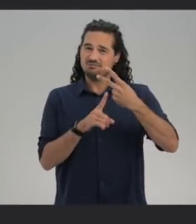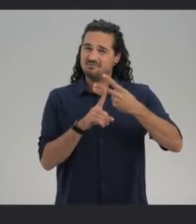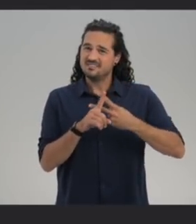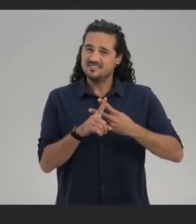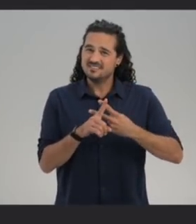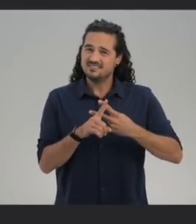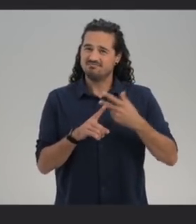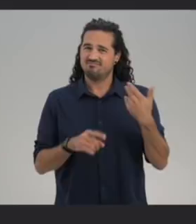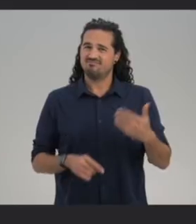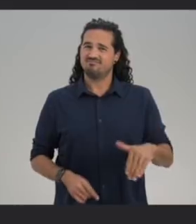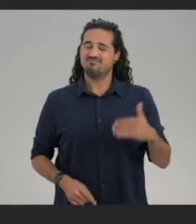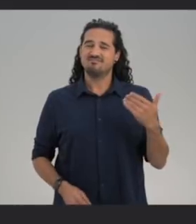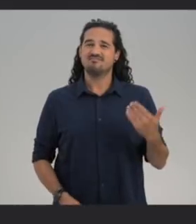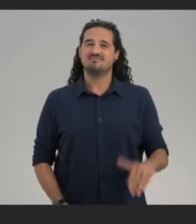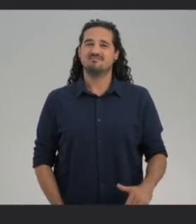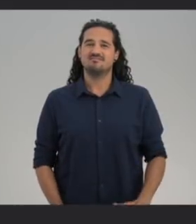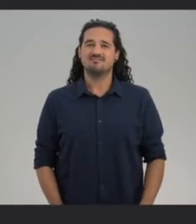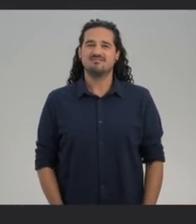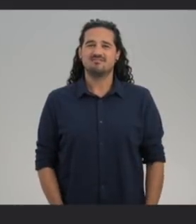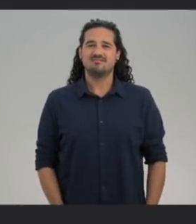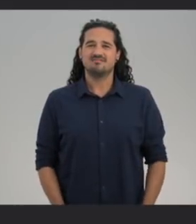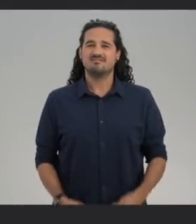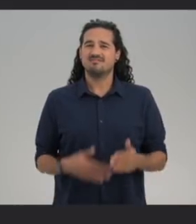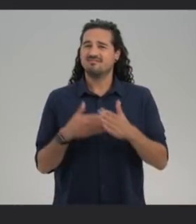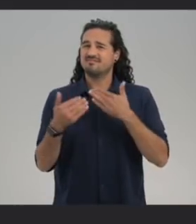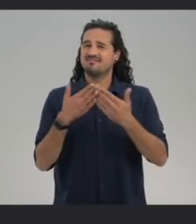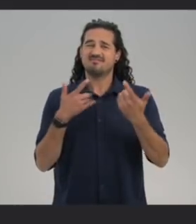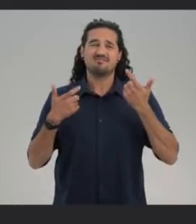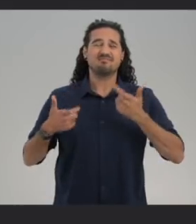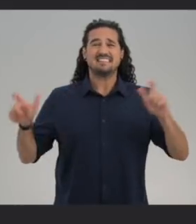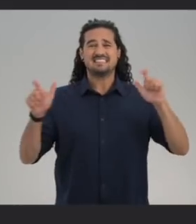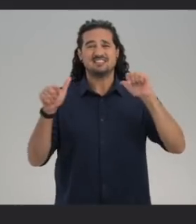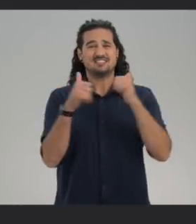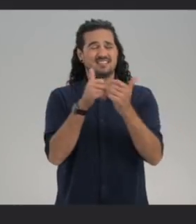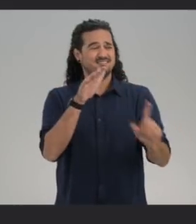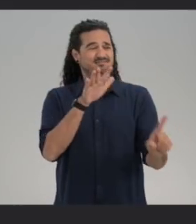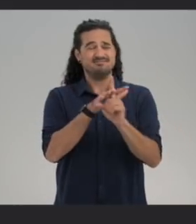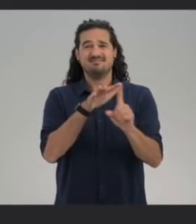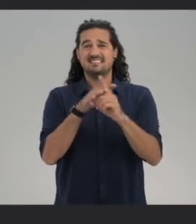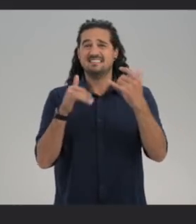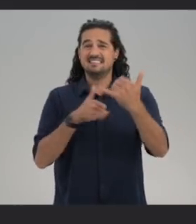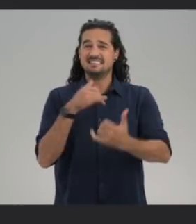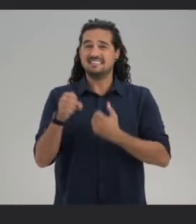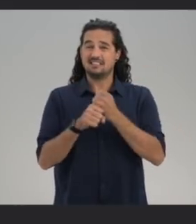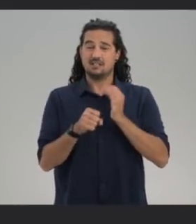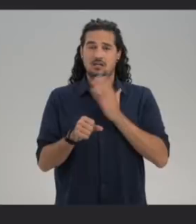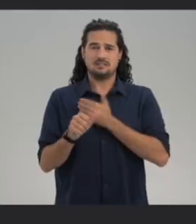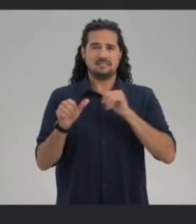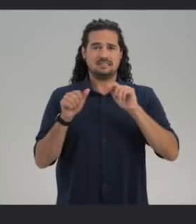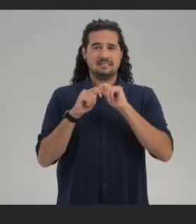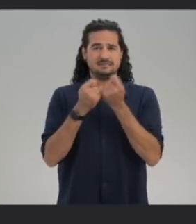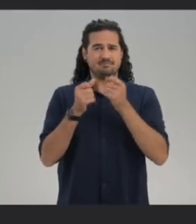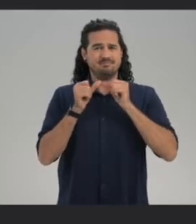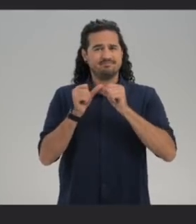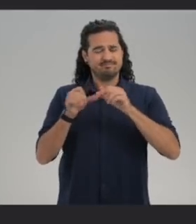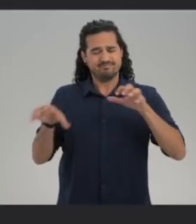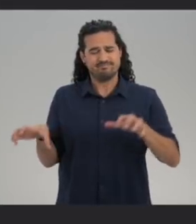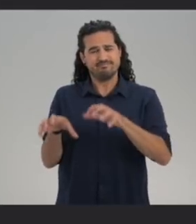in just the past two months. In the midst of enormous challenges this year, our teams have remained focused,